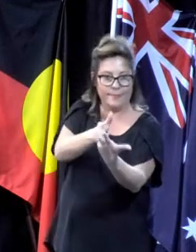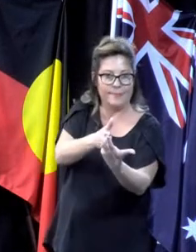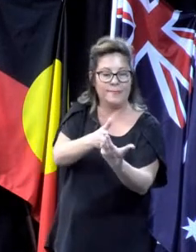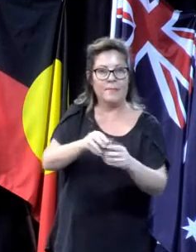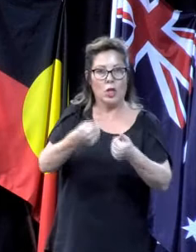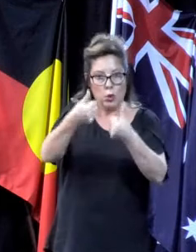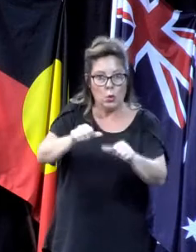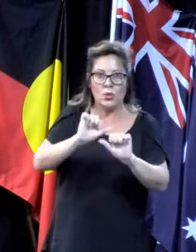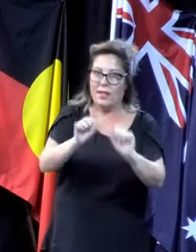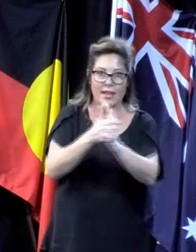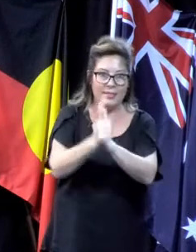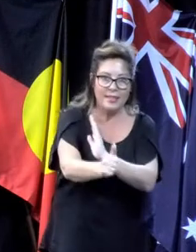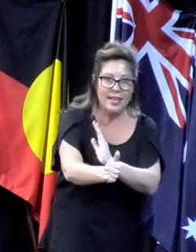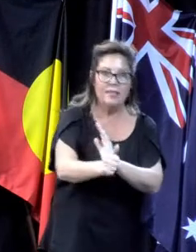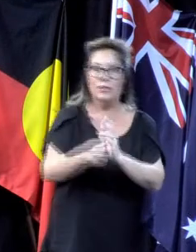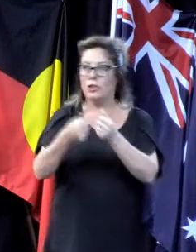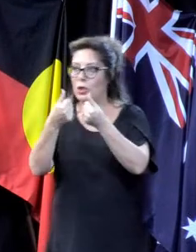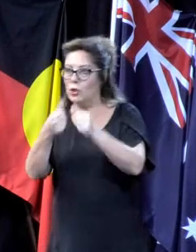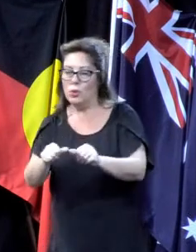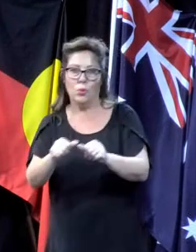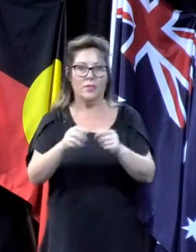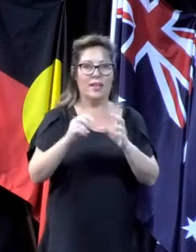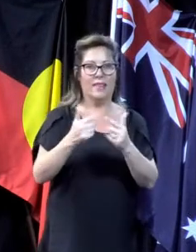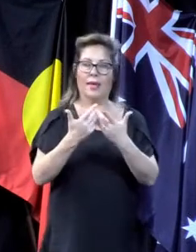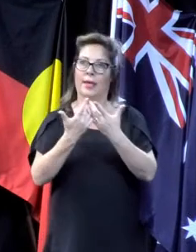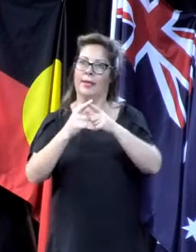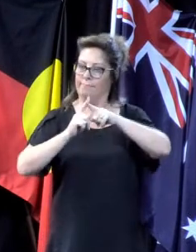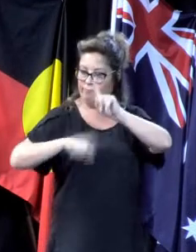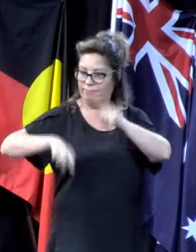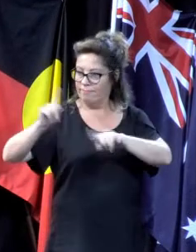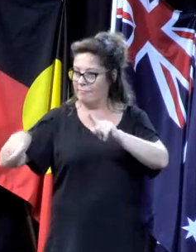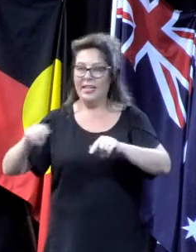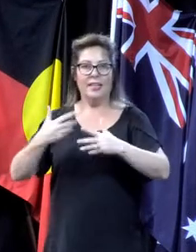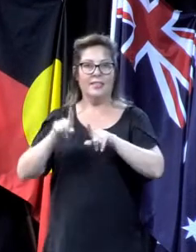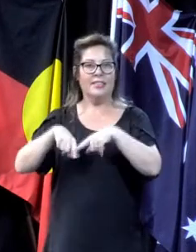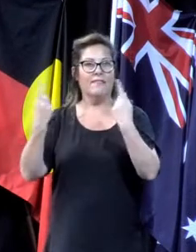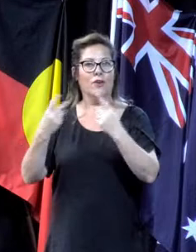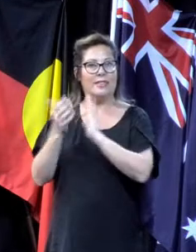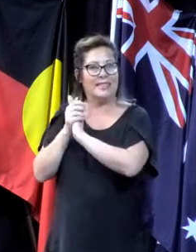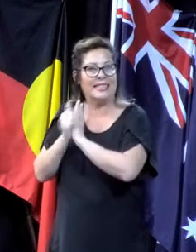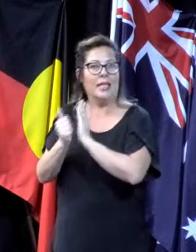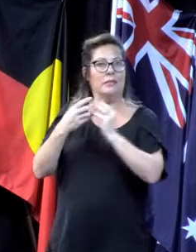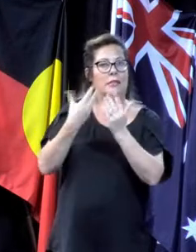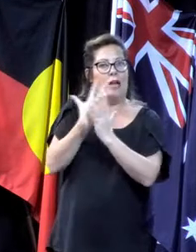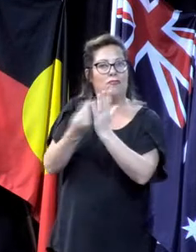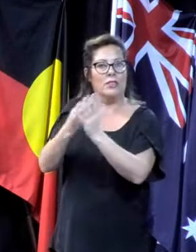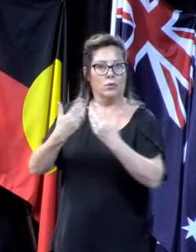utilizing the vast variety of experience and resources that we have in our schools to do that for any child regardless